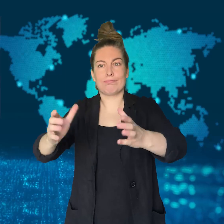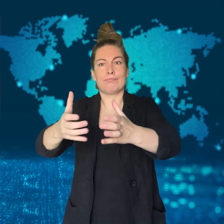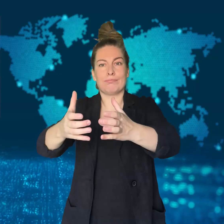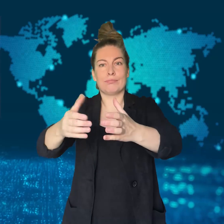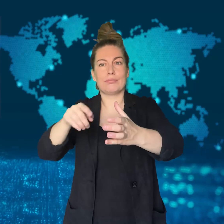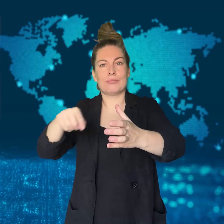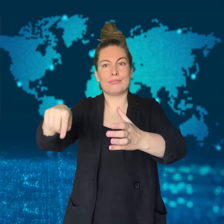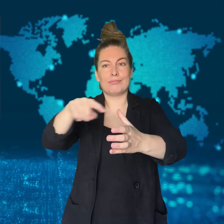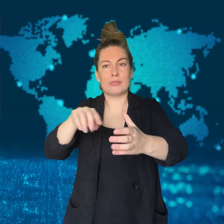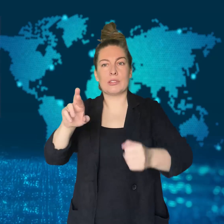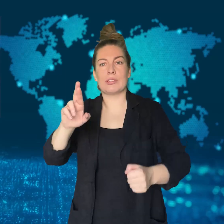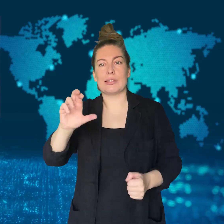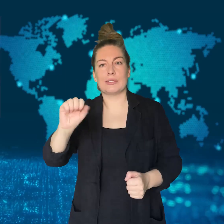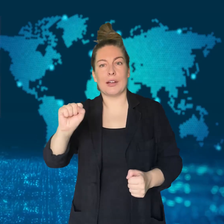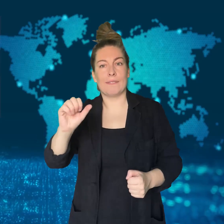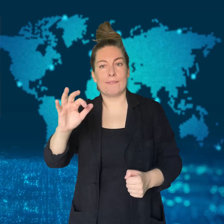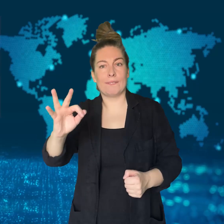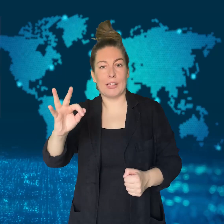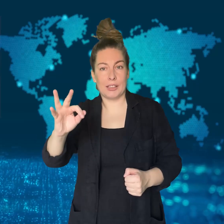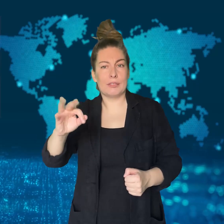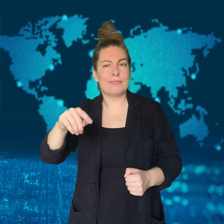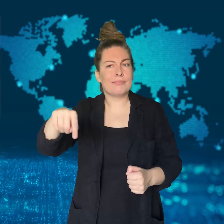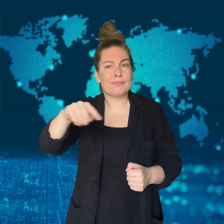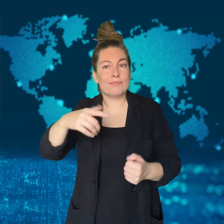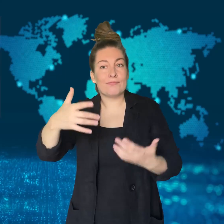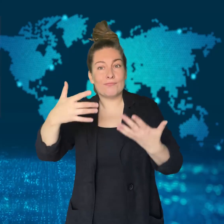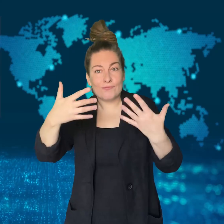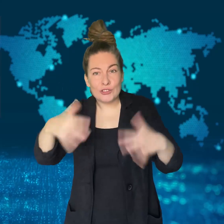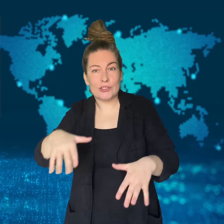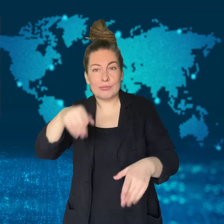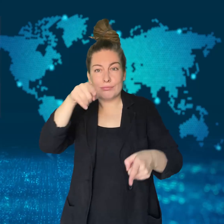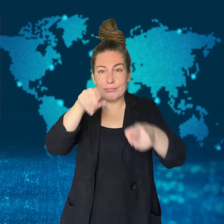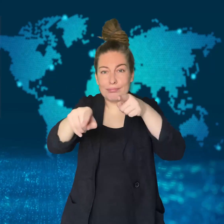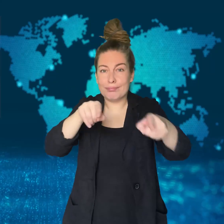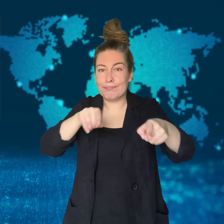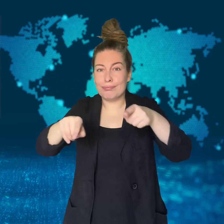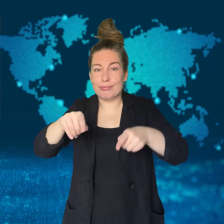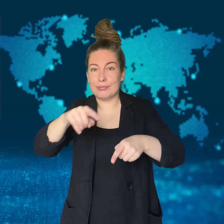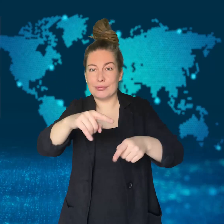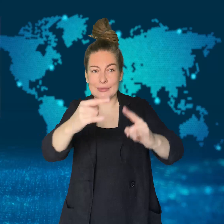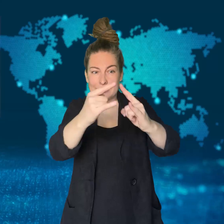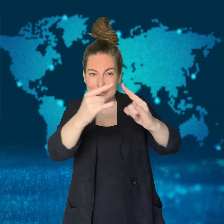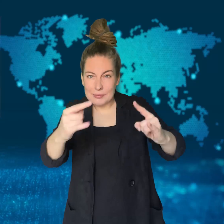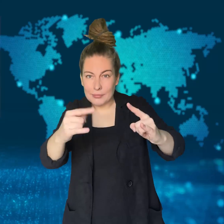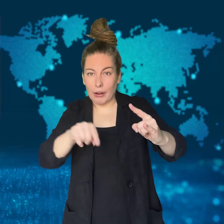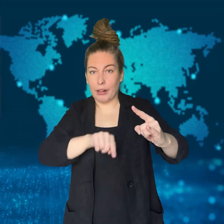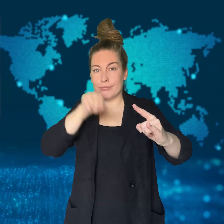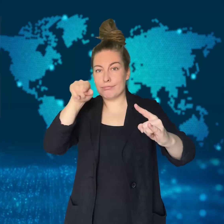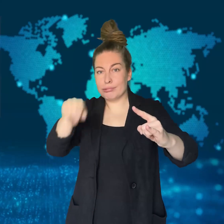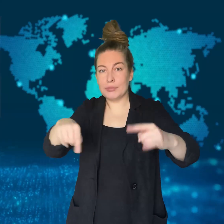in the city south of the capital city of Khartoum.